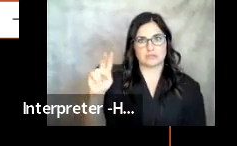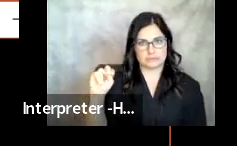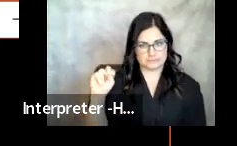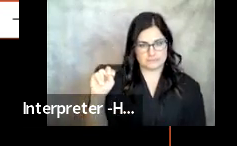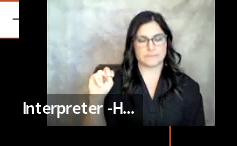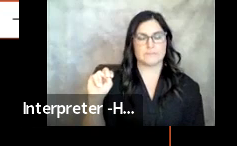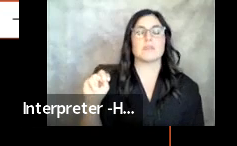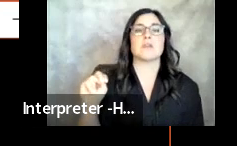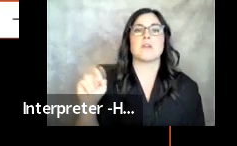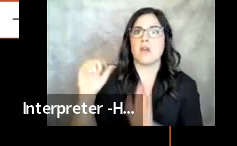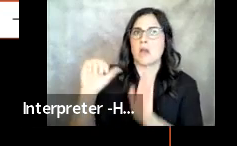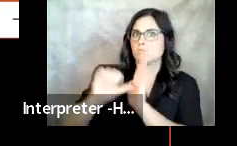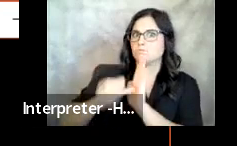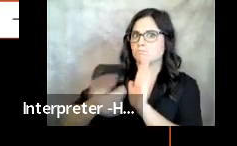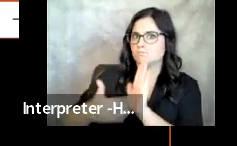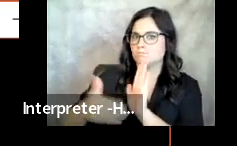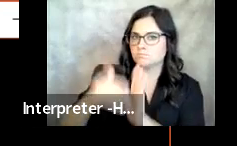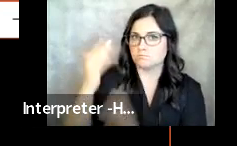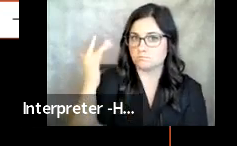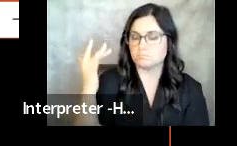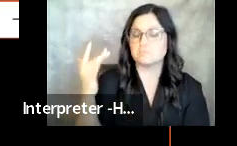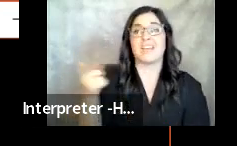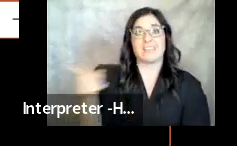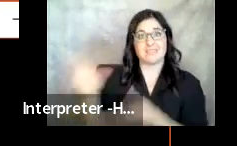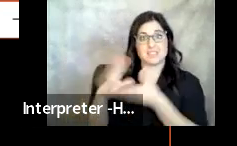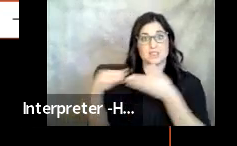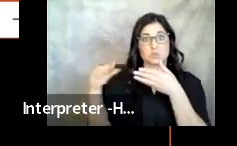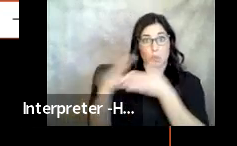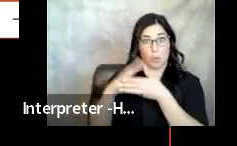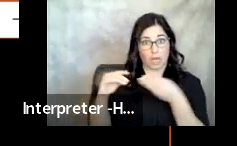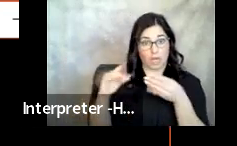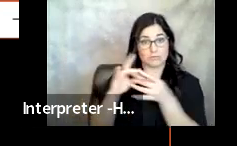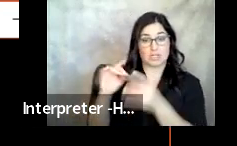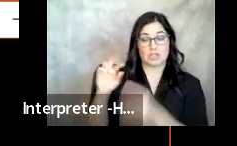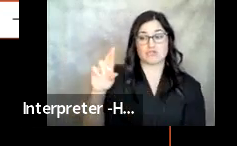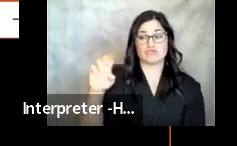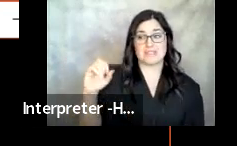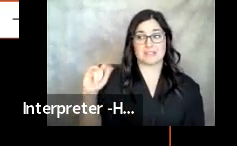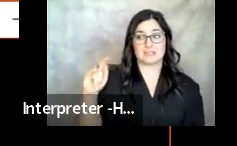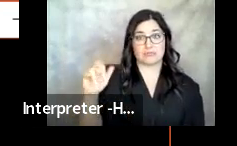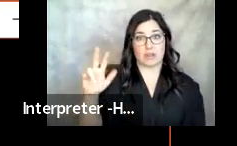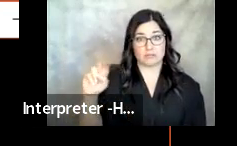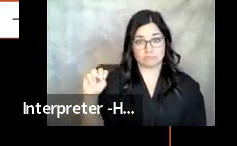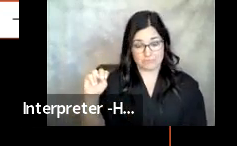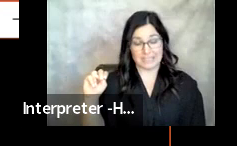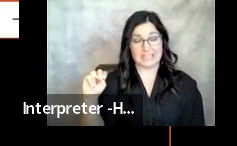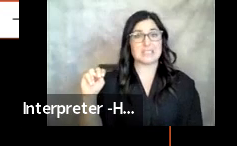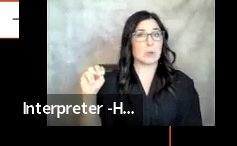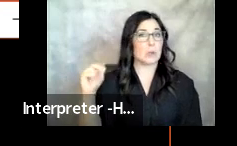I think the. Story of reconstruction. Even more than the story of. The Civil War has a real bearing.